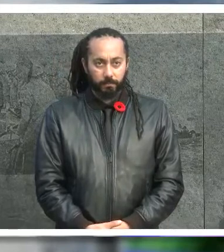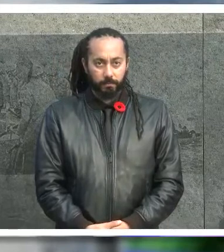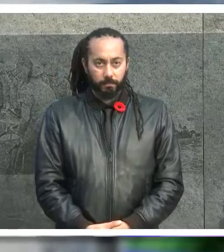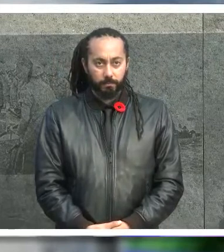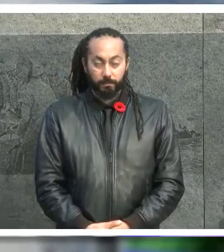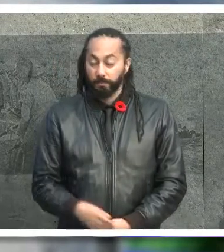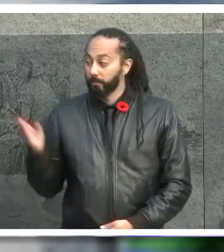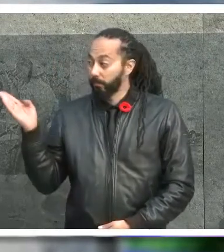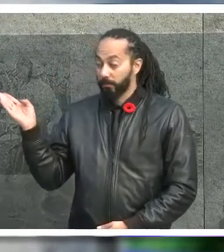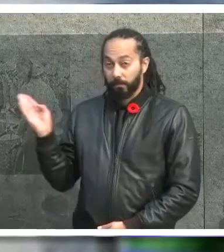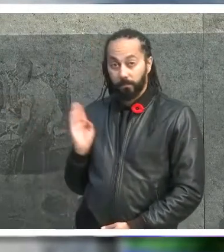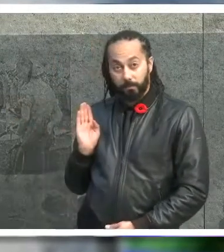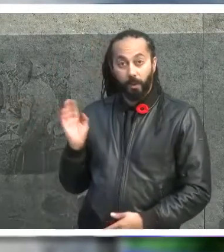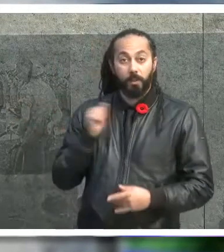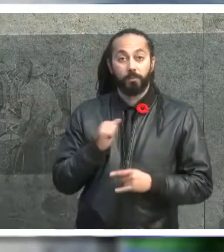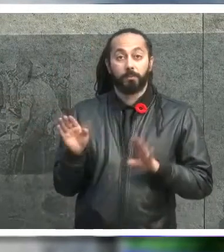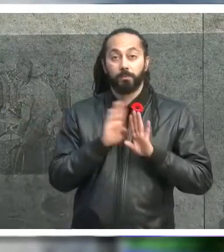behind me is the Ontario Veterans Memorial